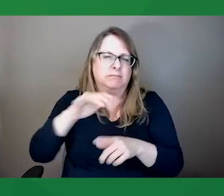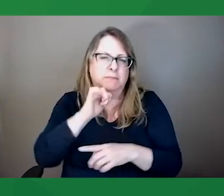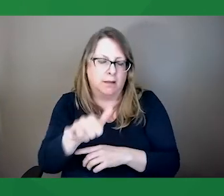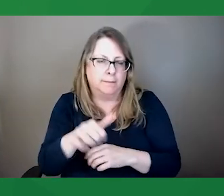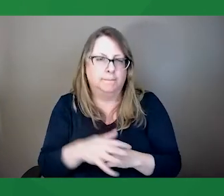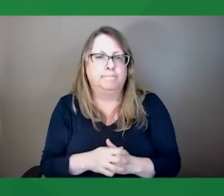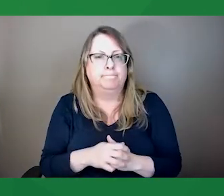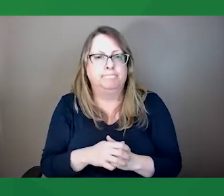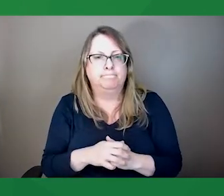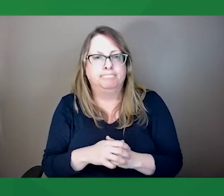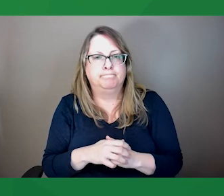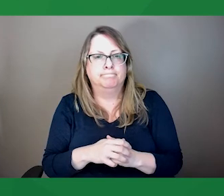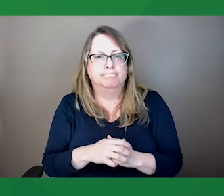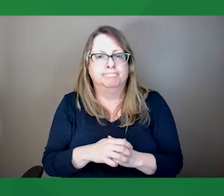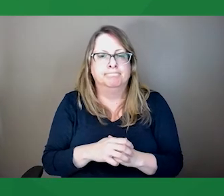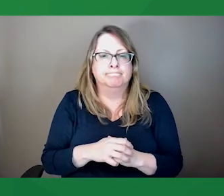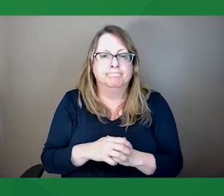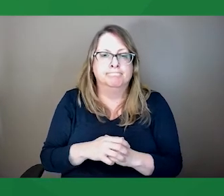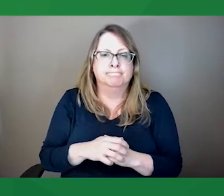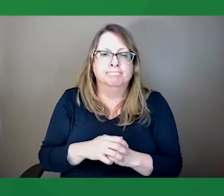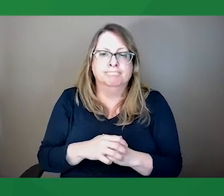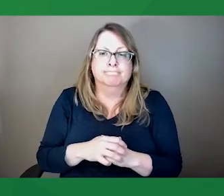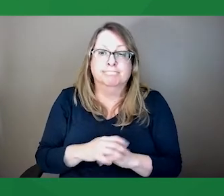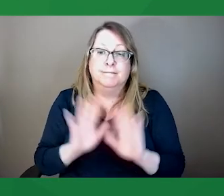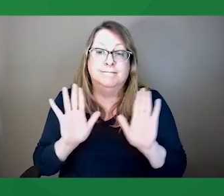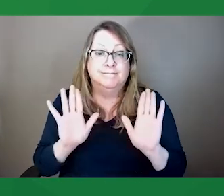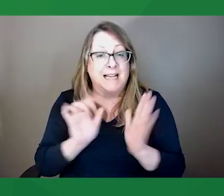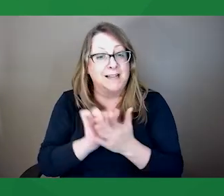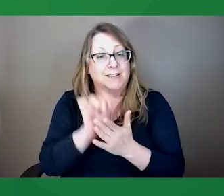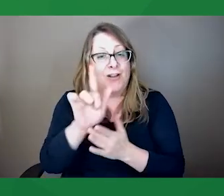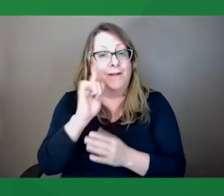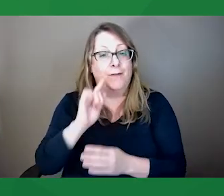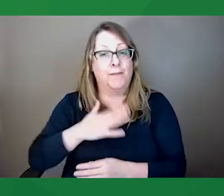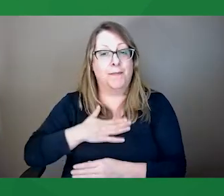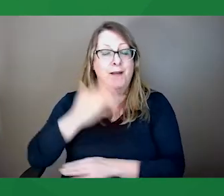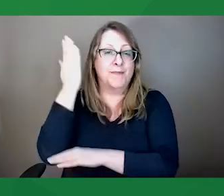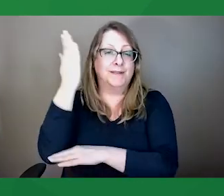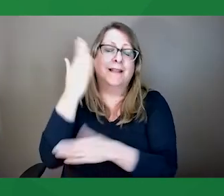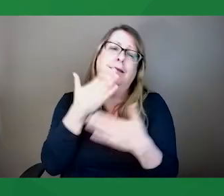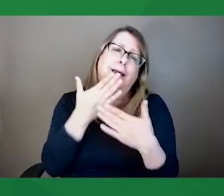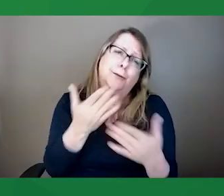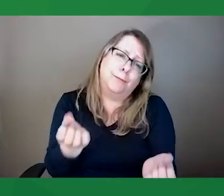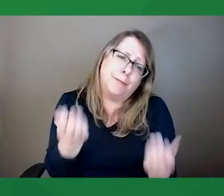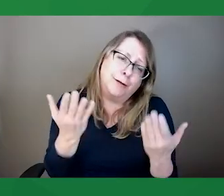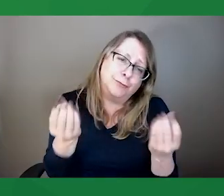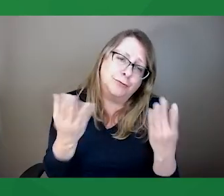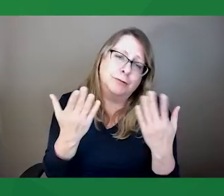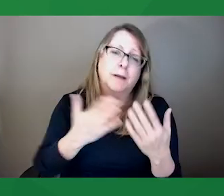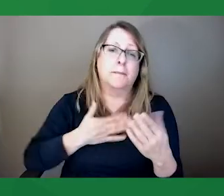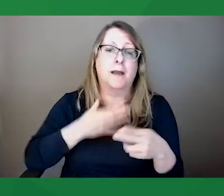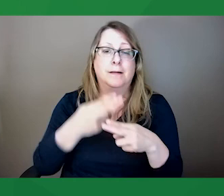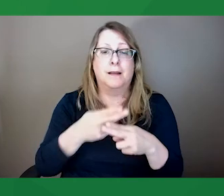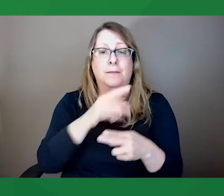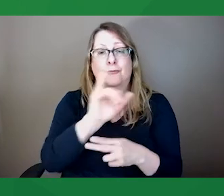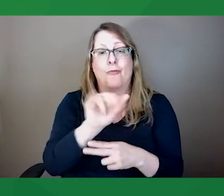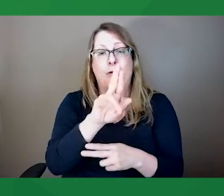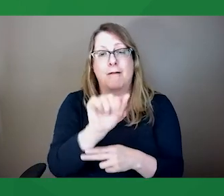And with that, I finish the presentation. So I thank you very much. Again, my name is Juan Olarte.